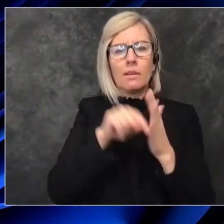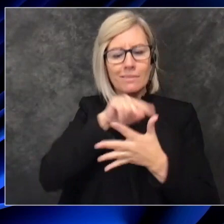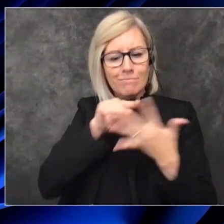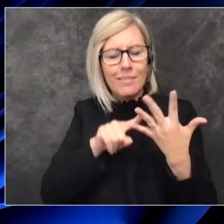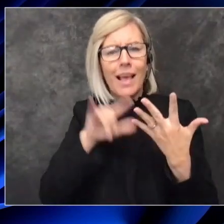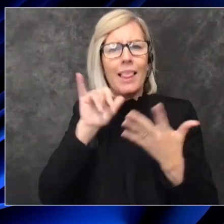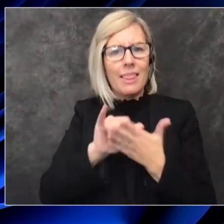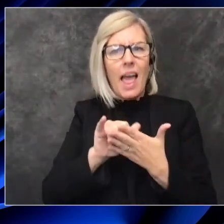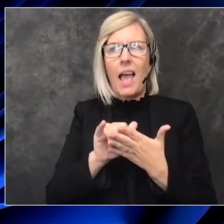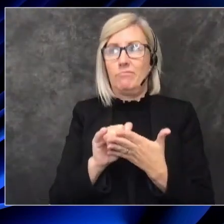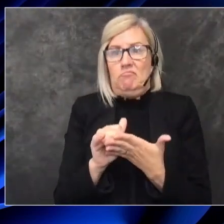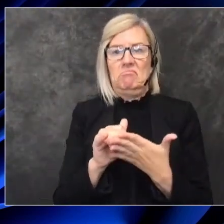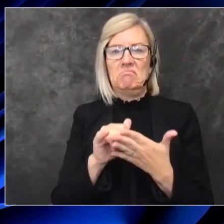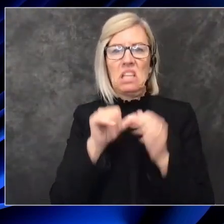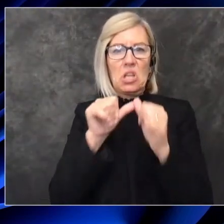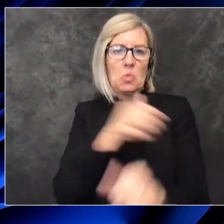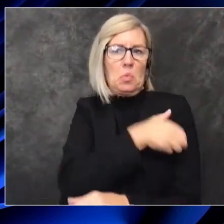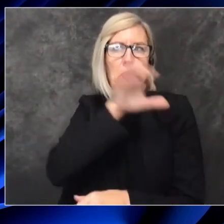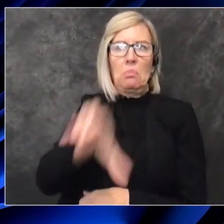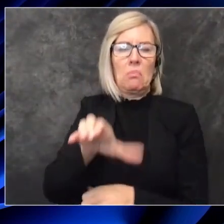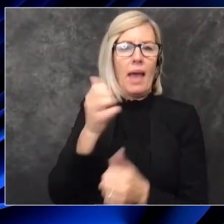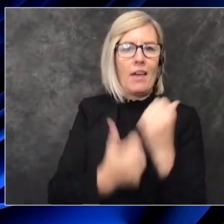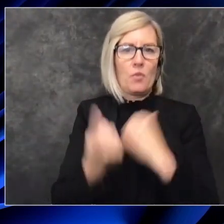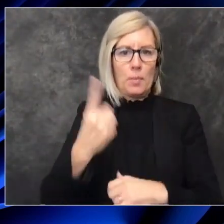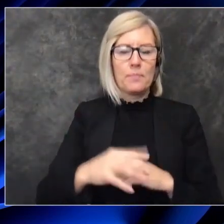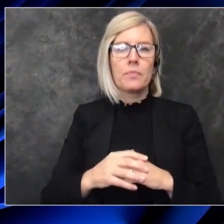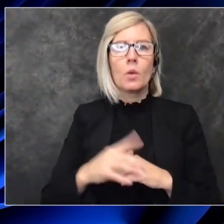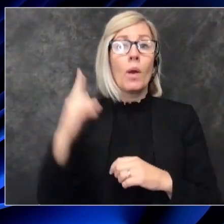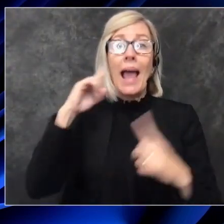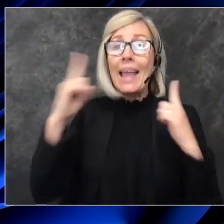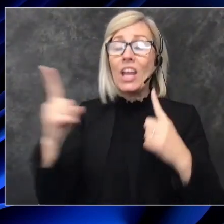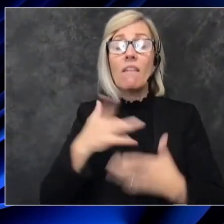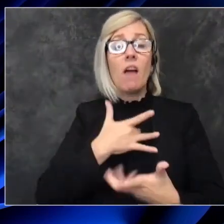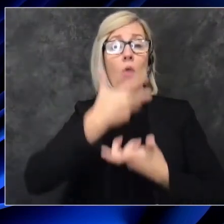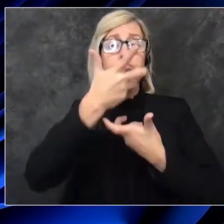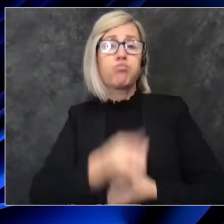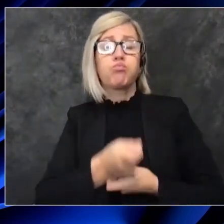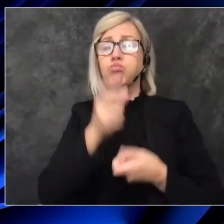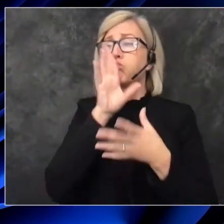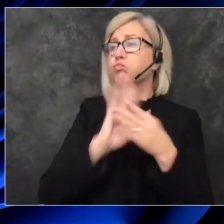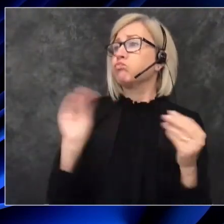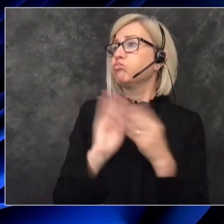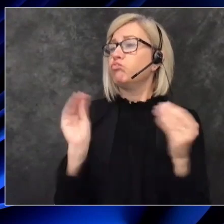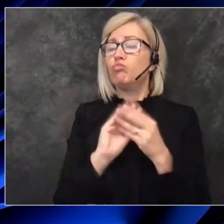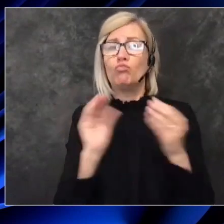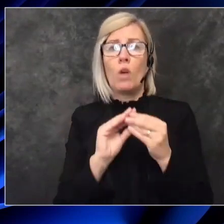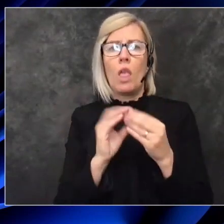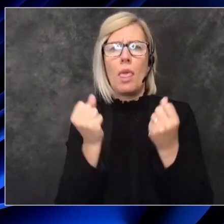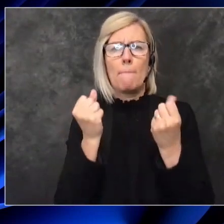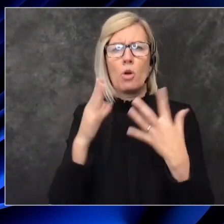and when I hear people talking so confidently about this multimodal approach to input on a computer,